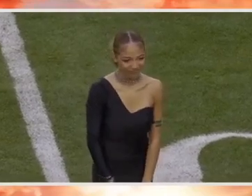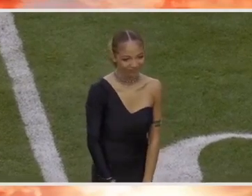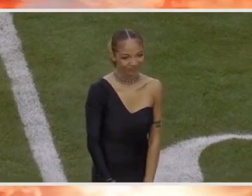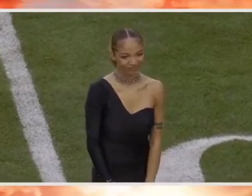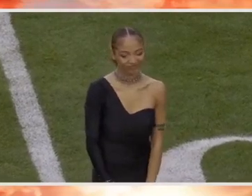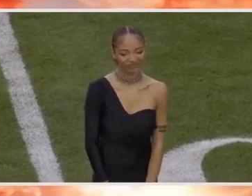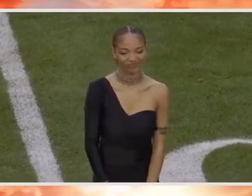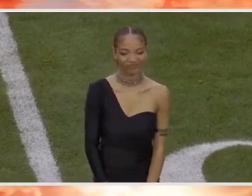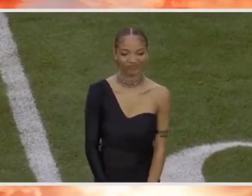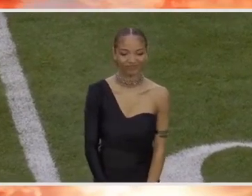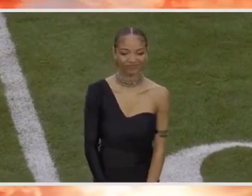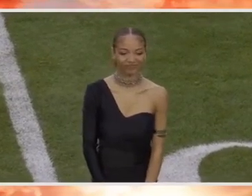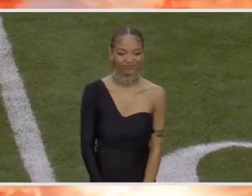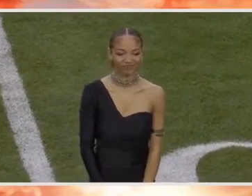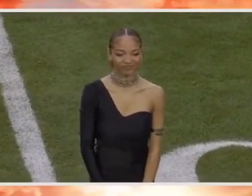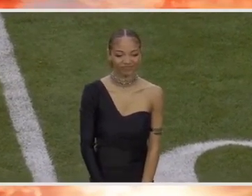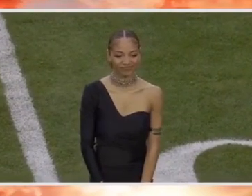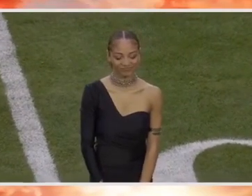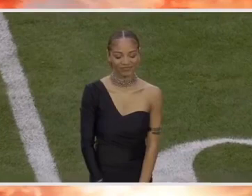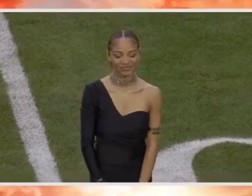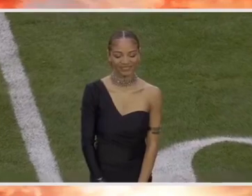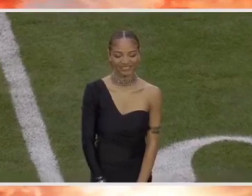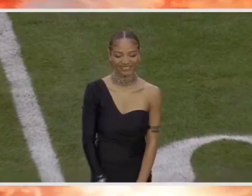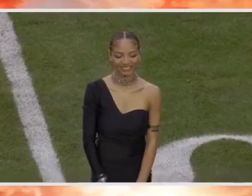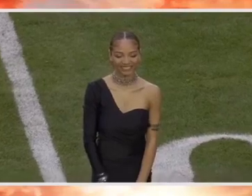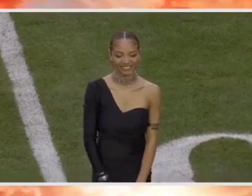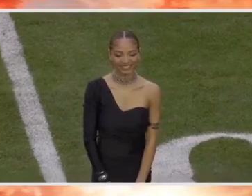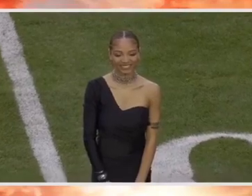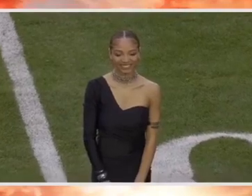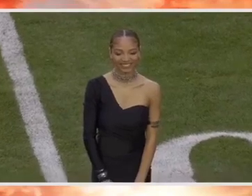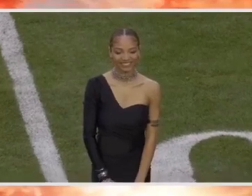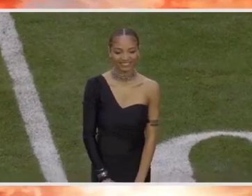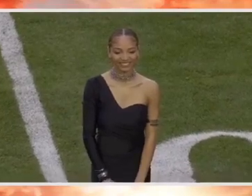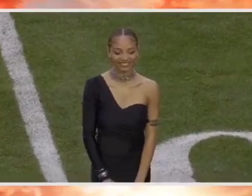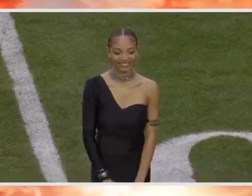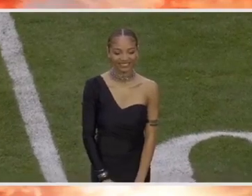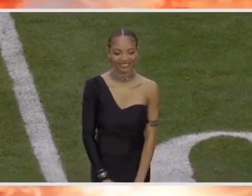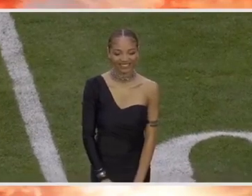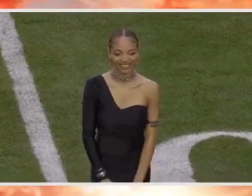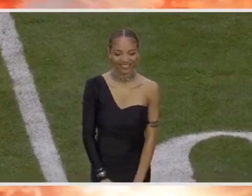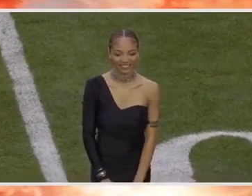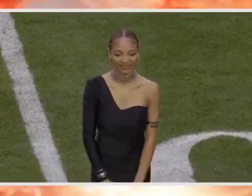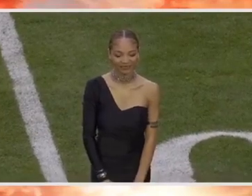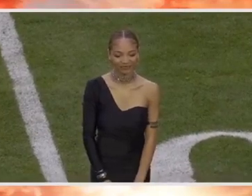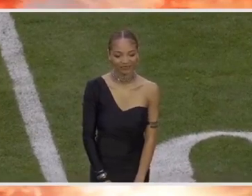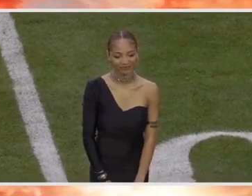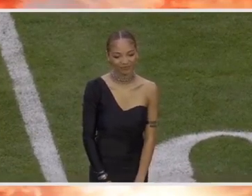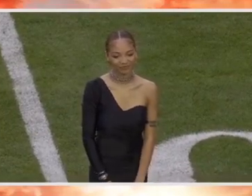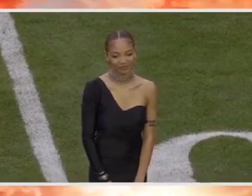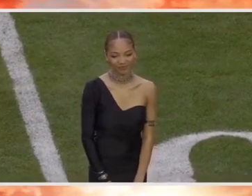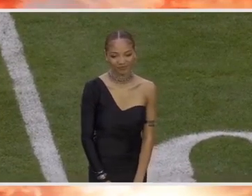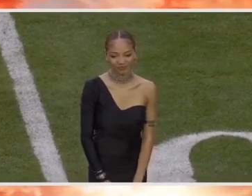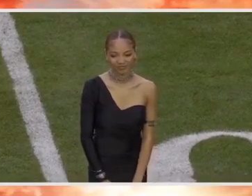as the teams will take the field we'll hear from Aaron Andrews and Tom Rinaldi and more